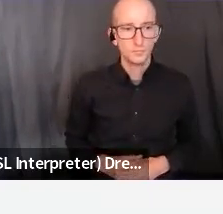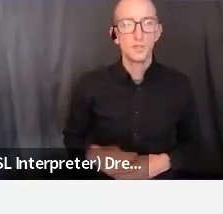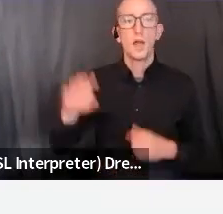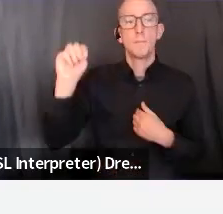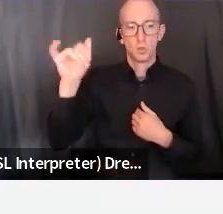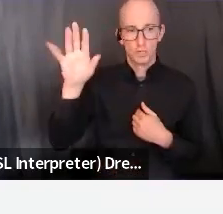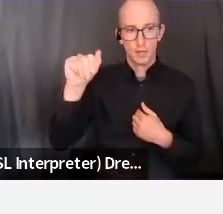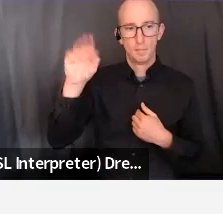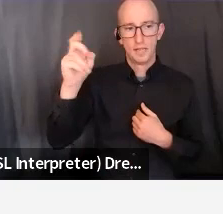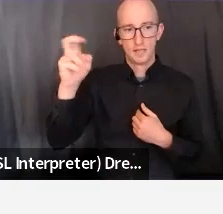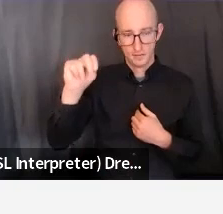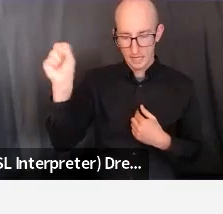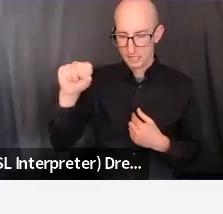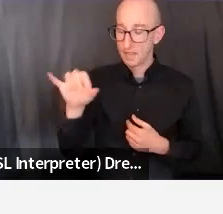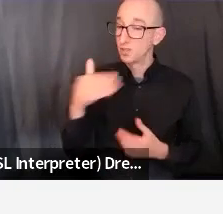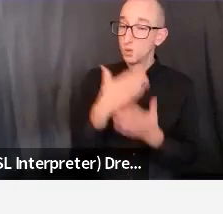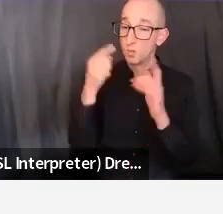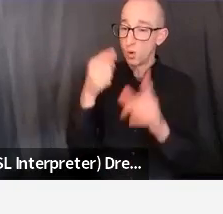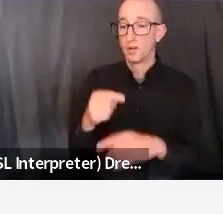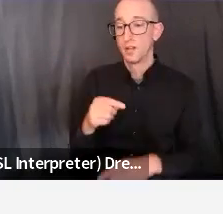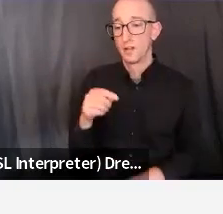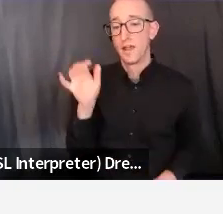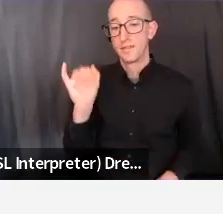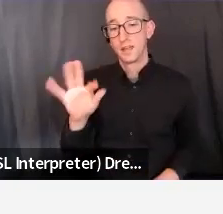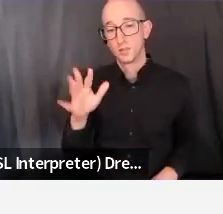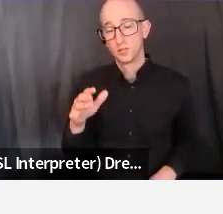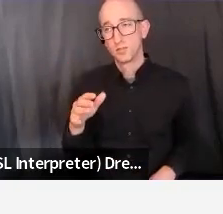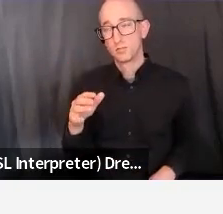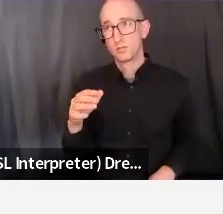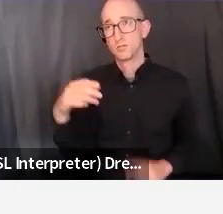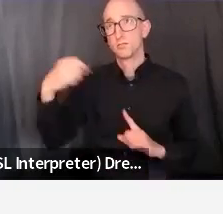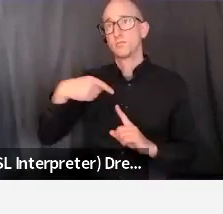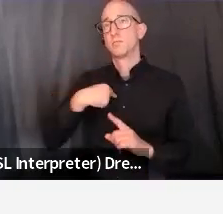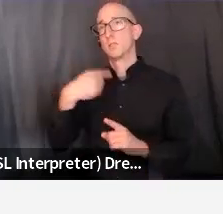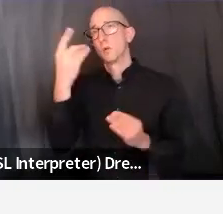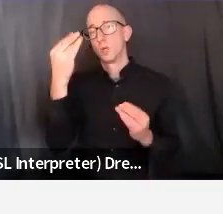but that it's necessary. This is a time for us to dream, to learn, and to connect,